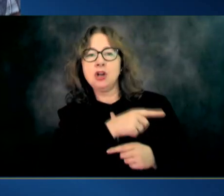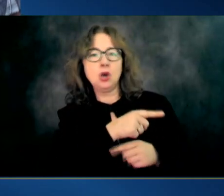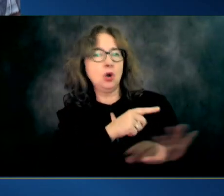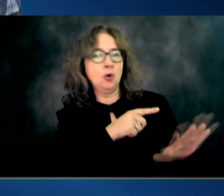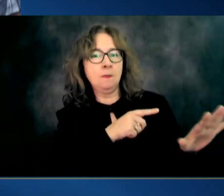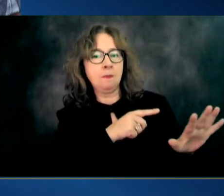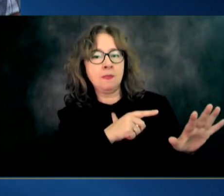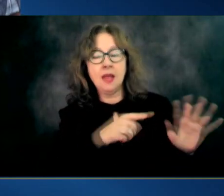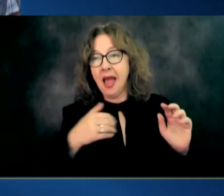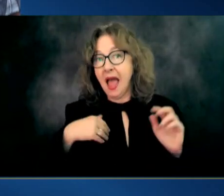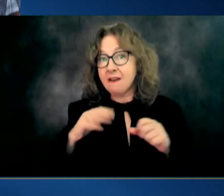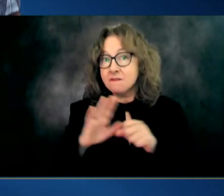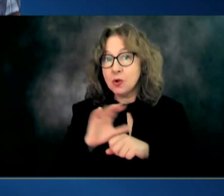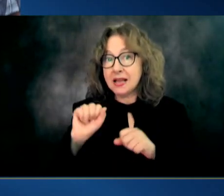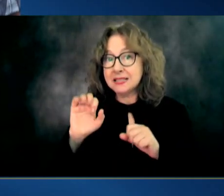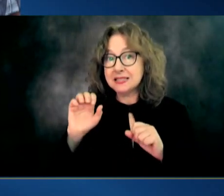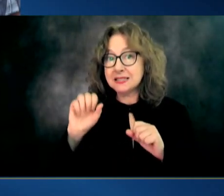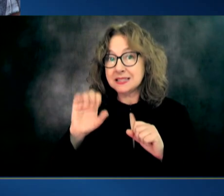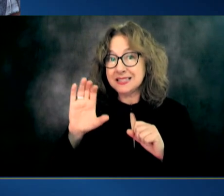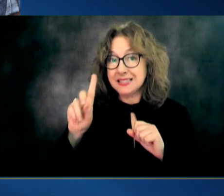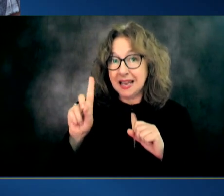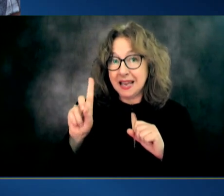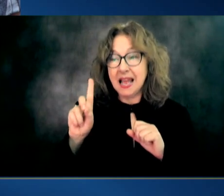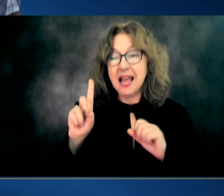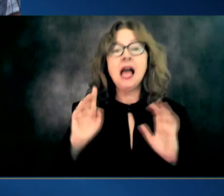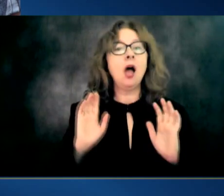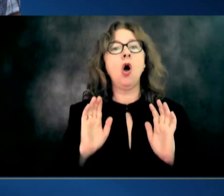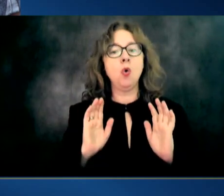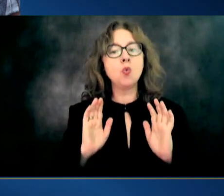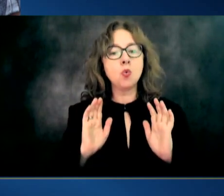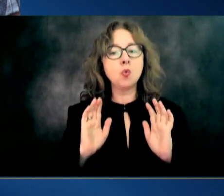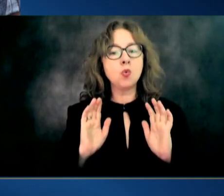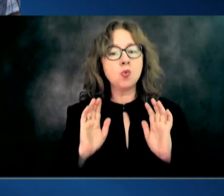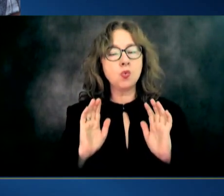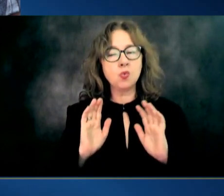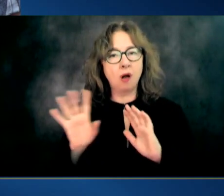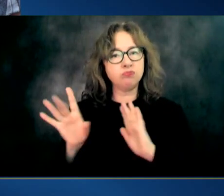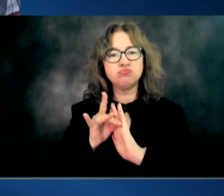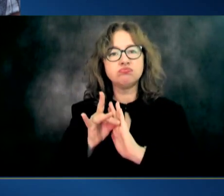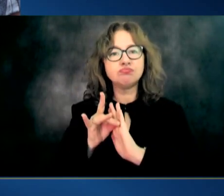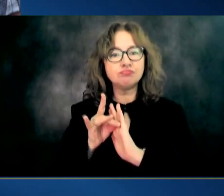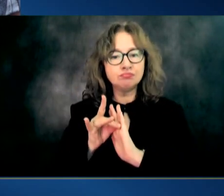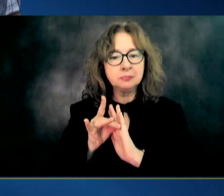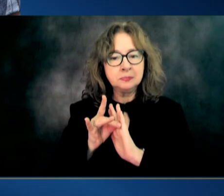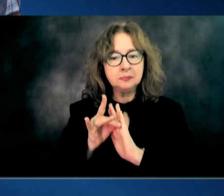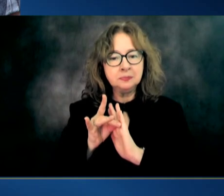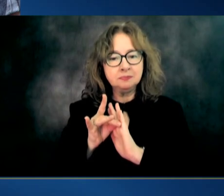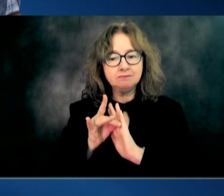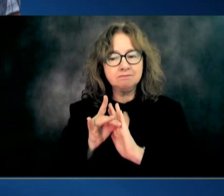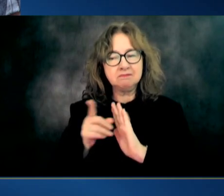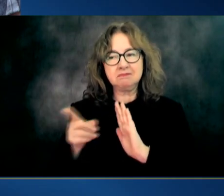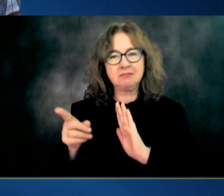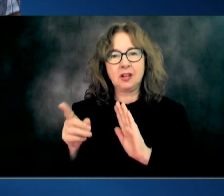it's like the stigma is attached to they'll never be able to hold a job. They'll never